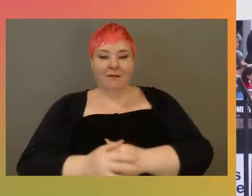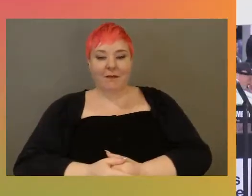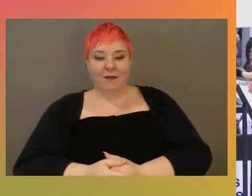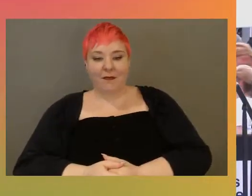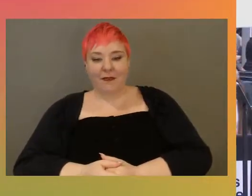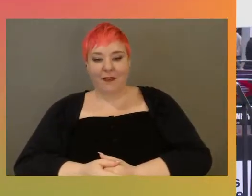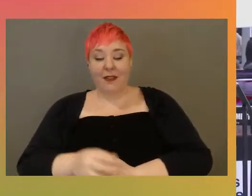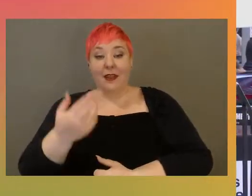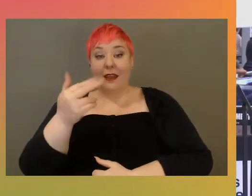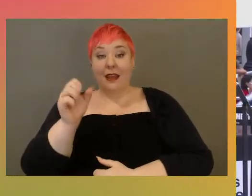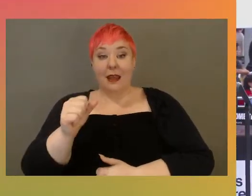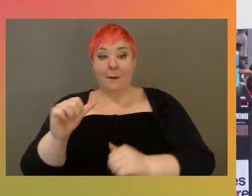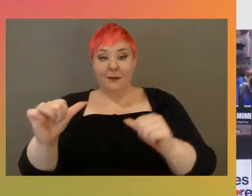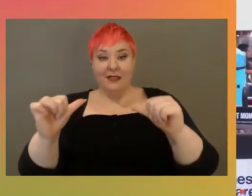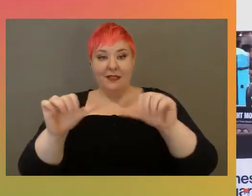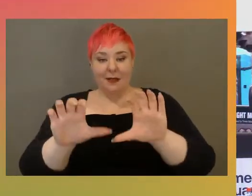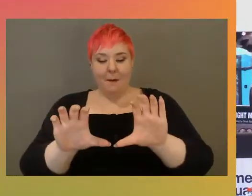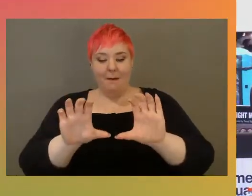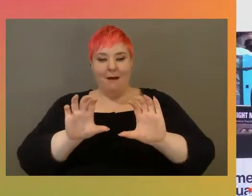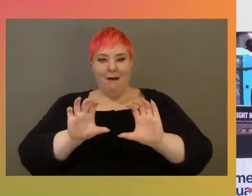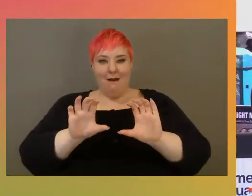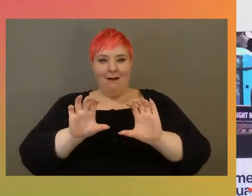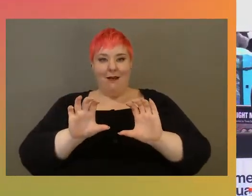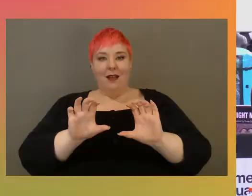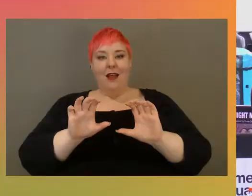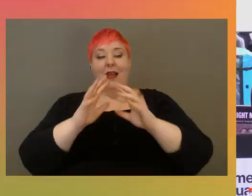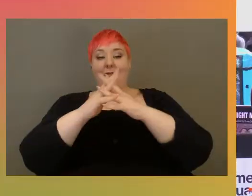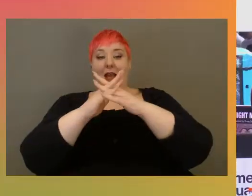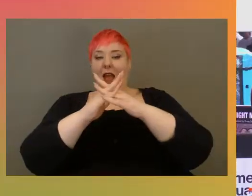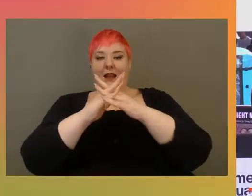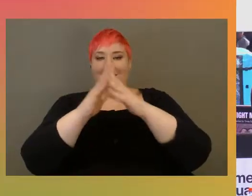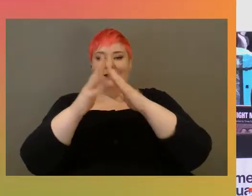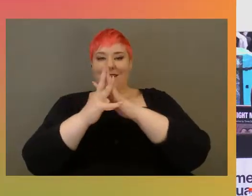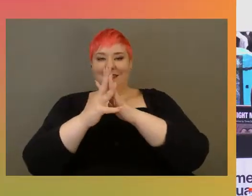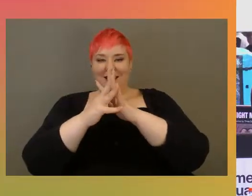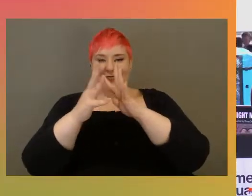AND ROLL TOWARDS THE CROWN OF YOUR HEAD.